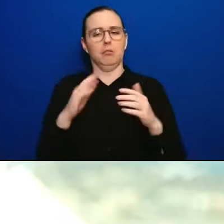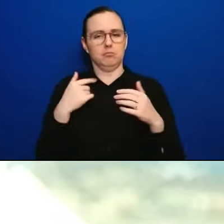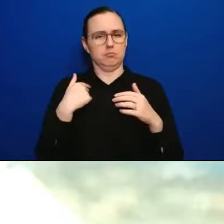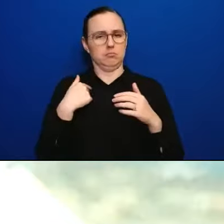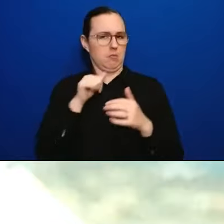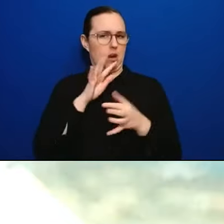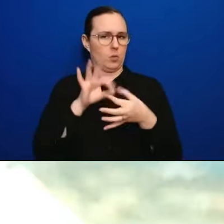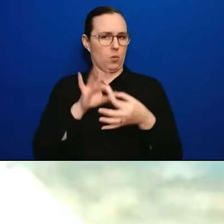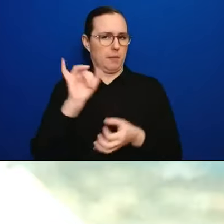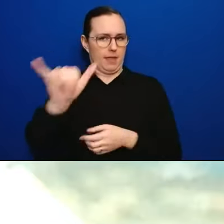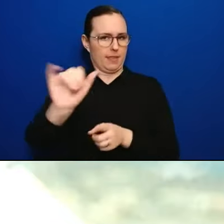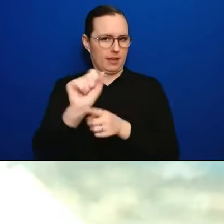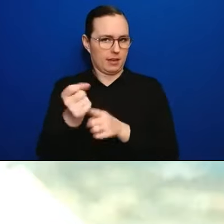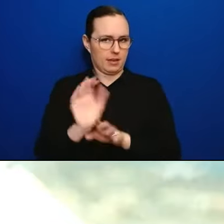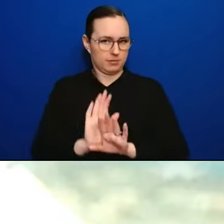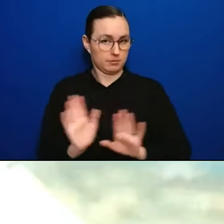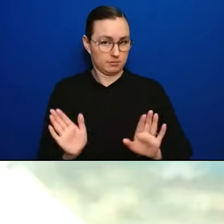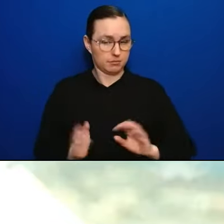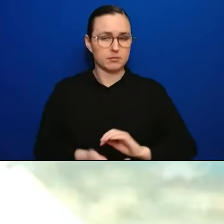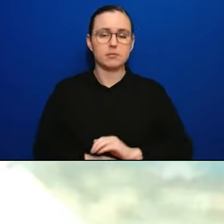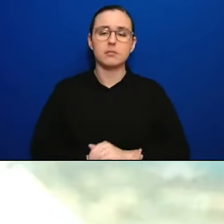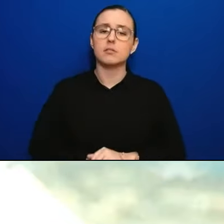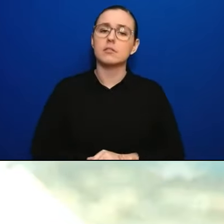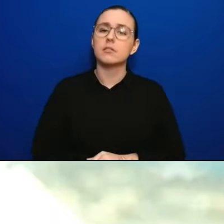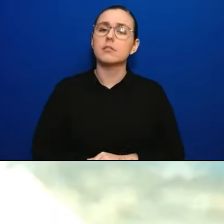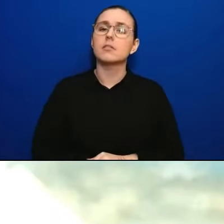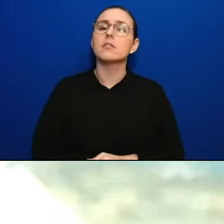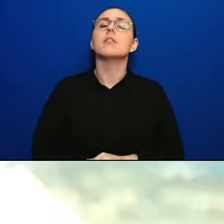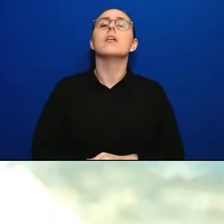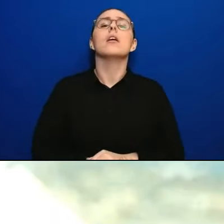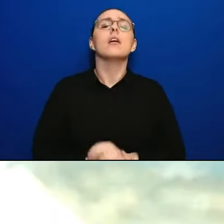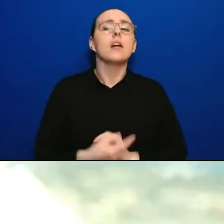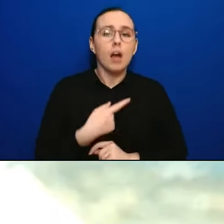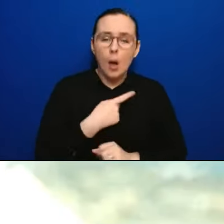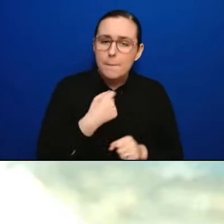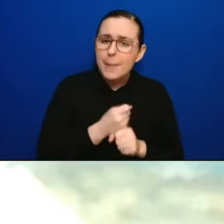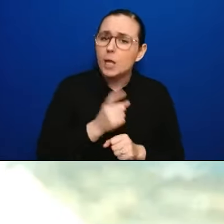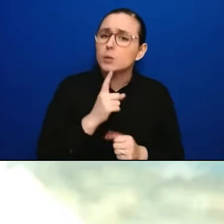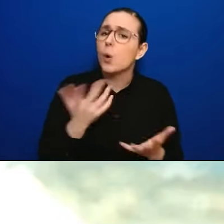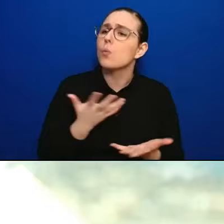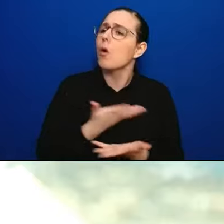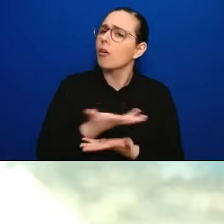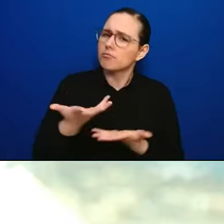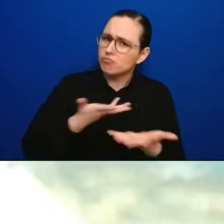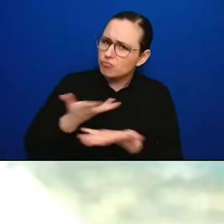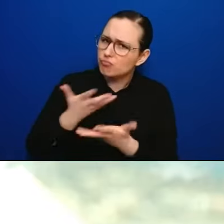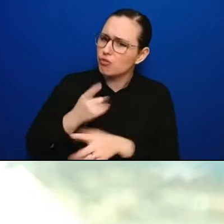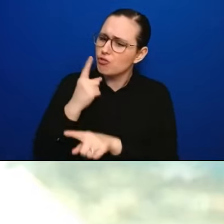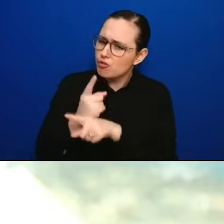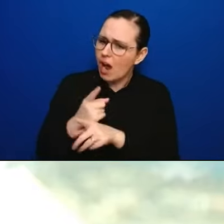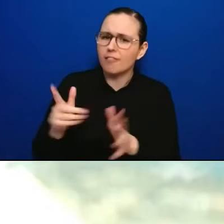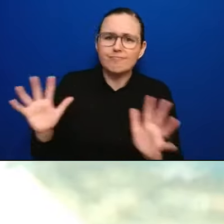been reported in the news, that's what happened in this case but those are the circumstances anyway.